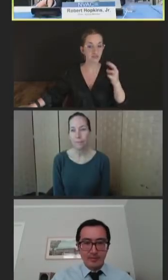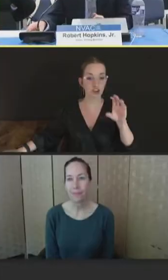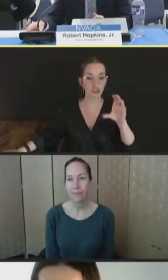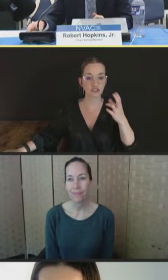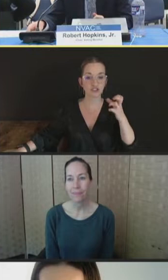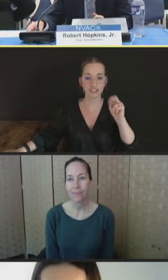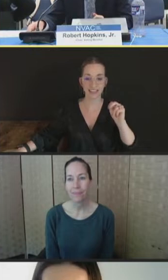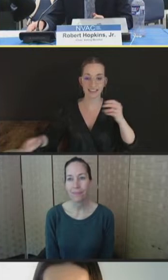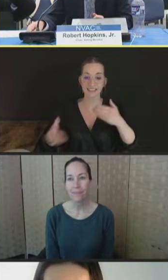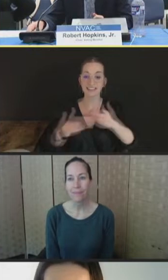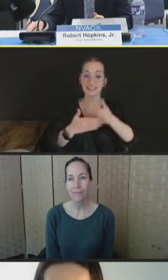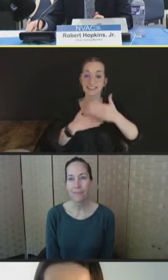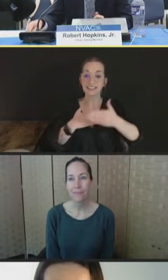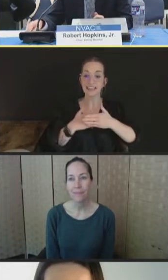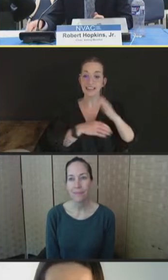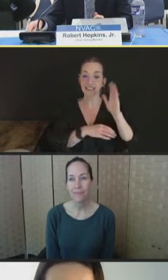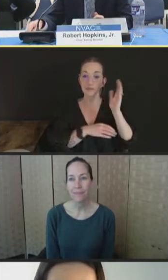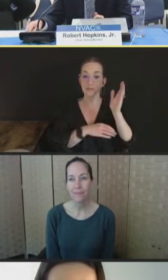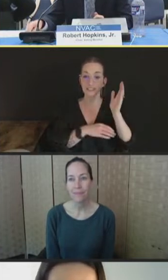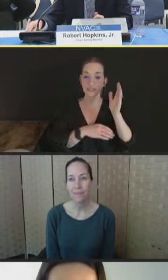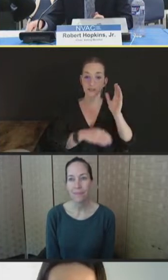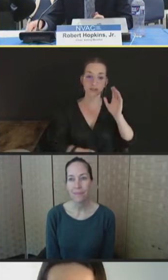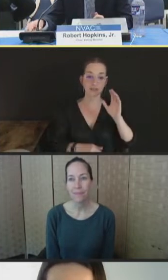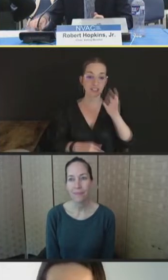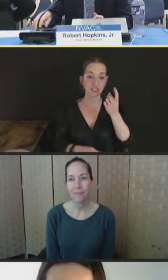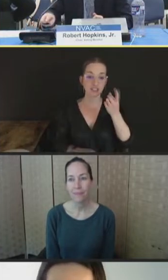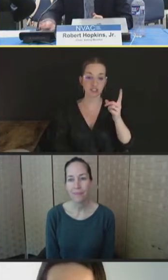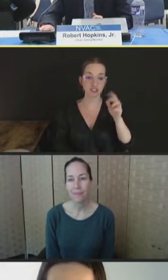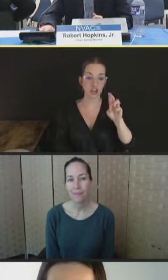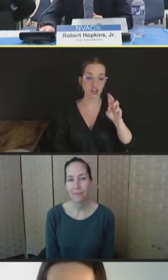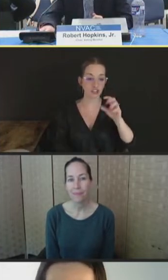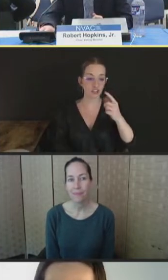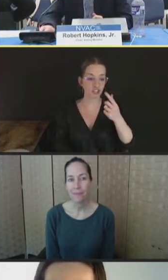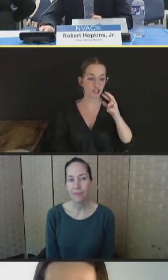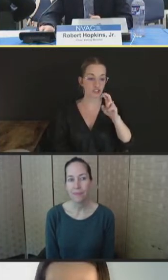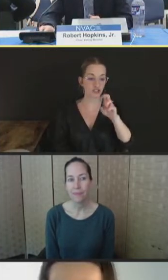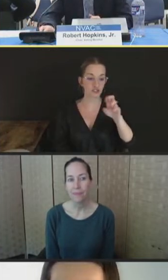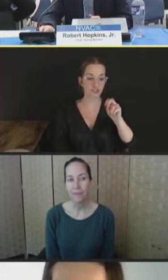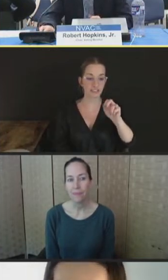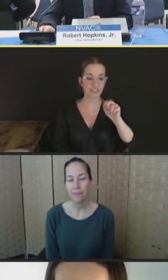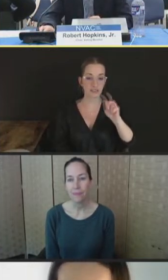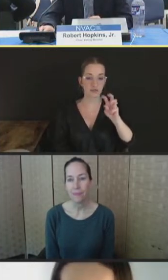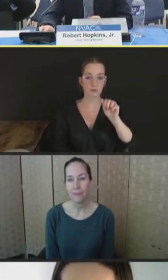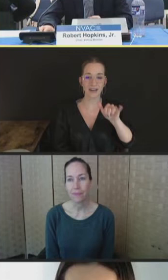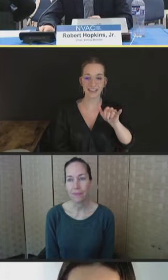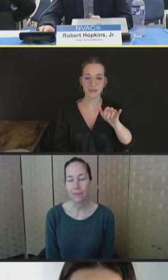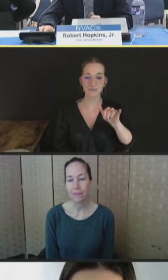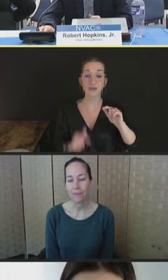Dr. Emily Smith-Greenaway from the University of Southern California. Dr. Smith-Greenaway, your slides are up. You have the floor.